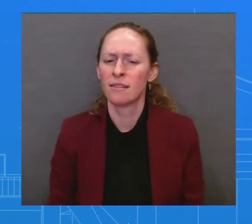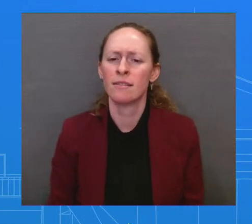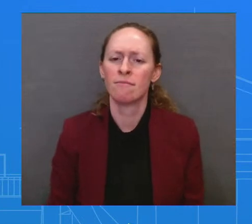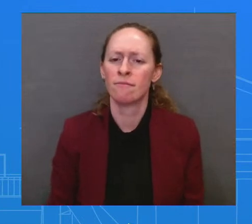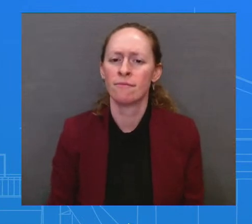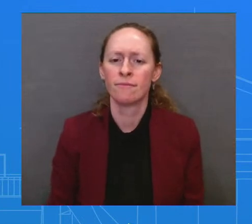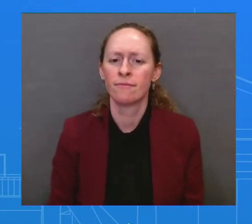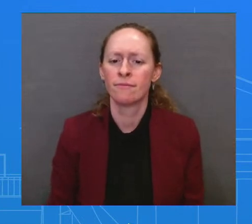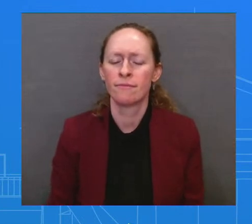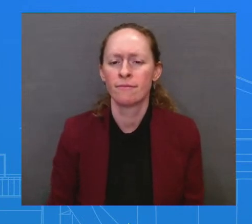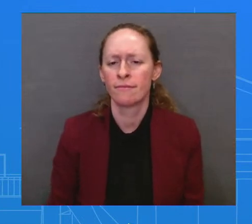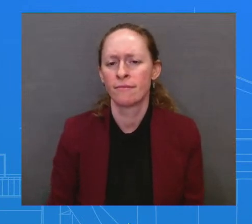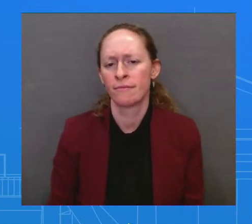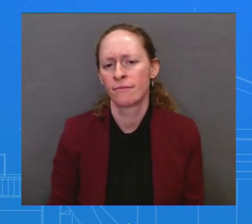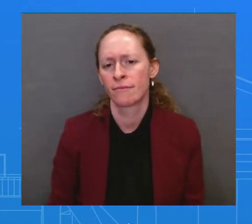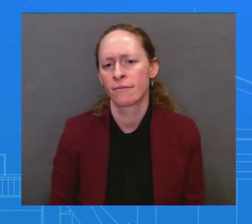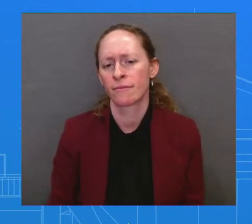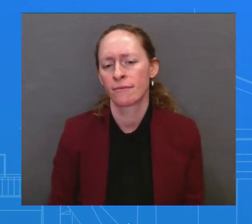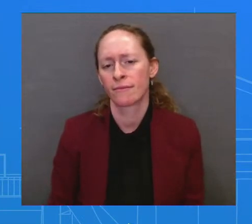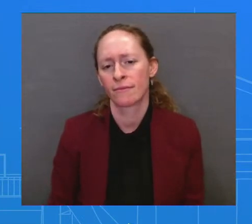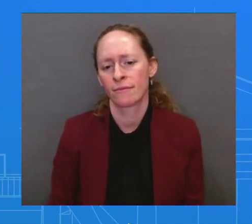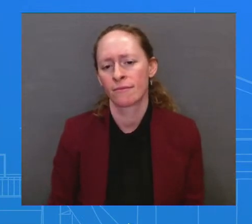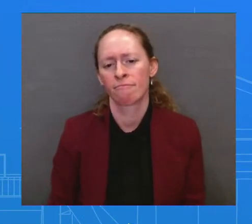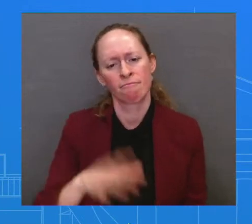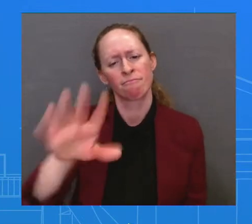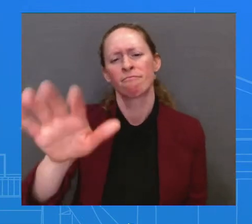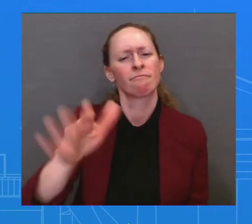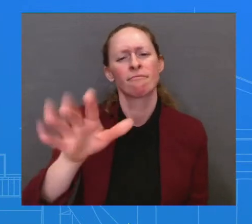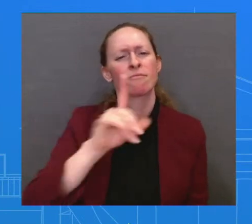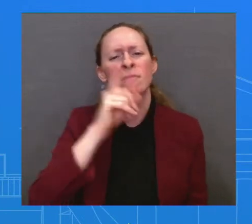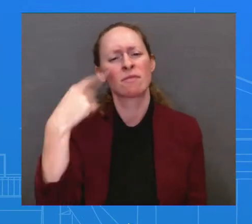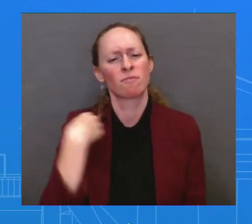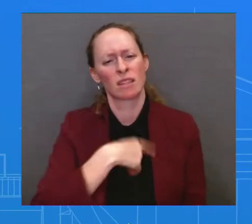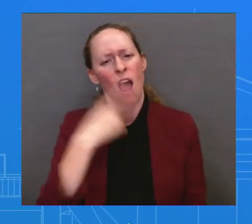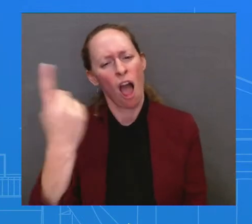and allies to ensure that Iran never gets a nuclear weapon is that if they did,